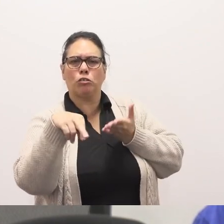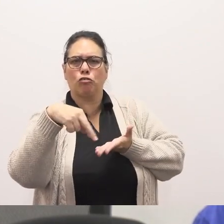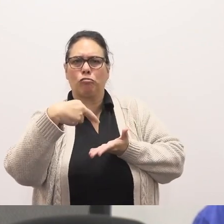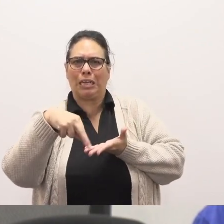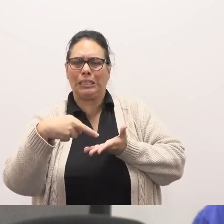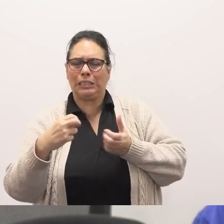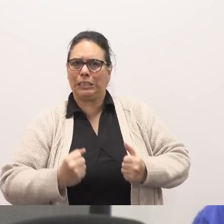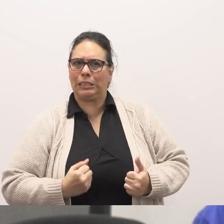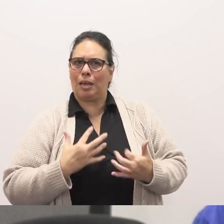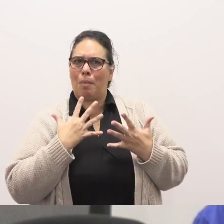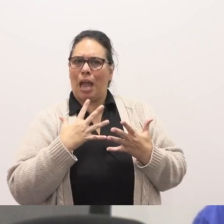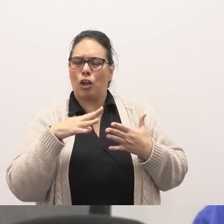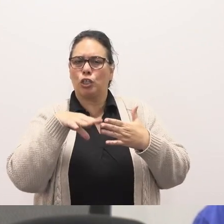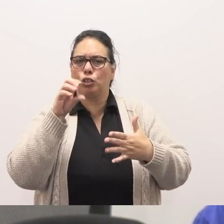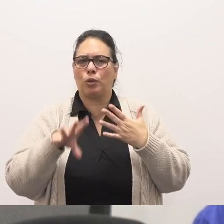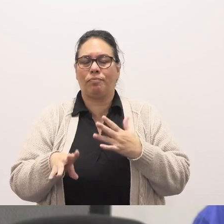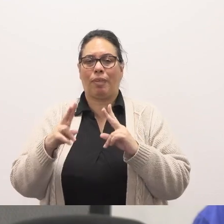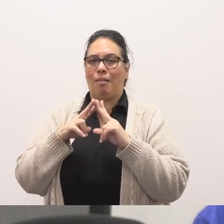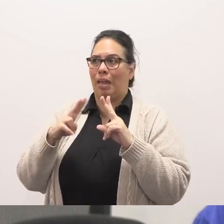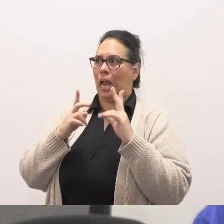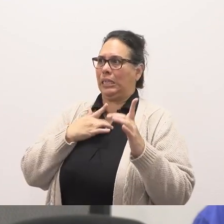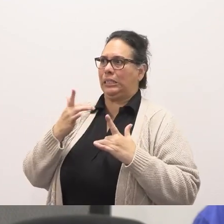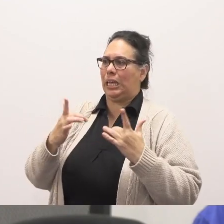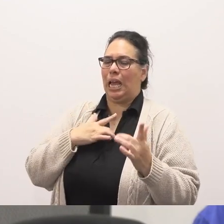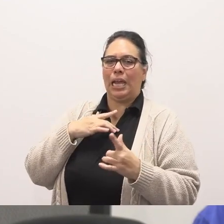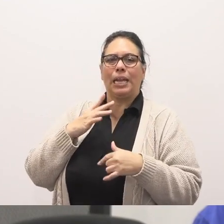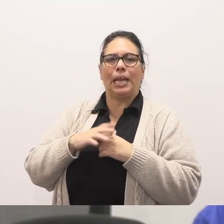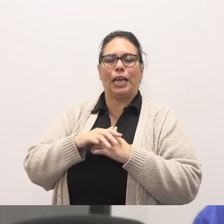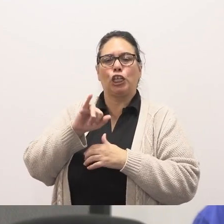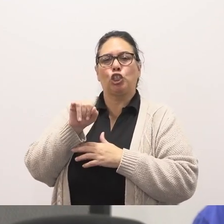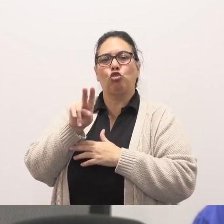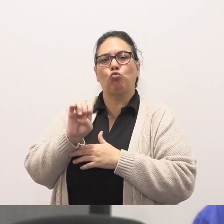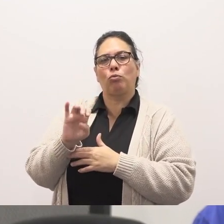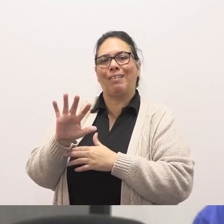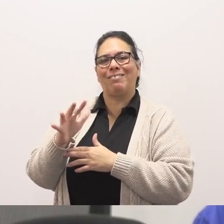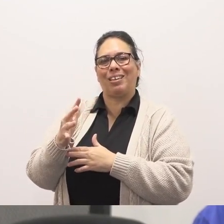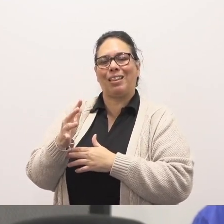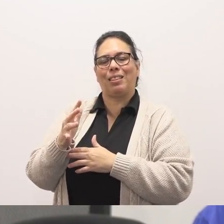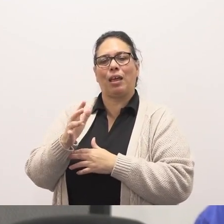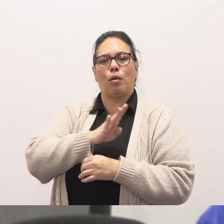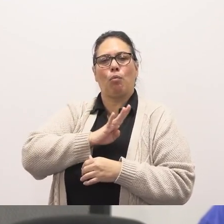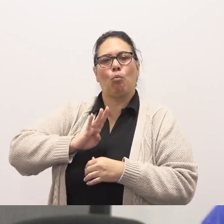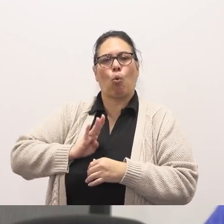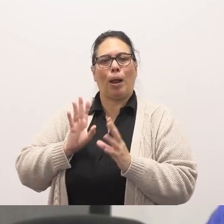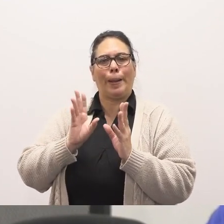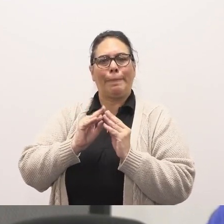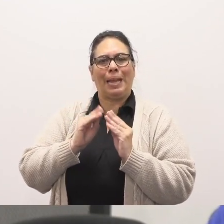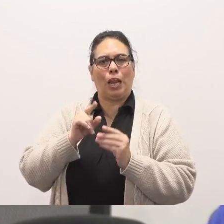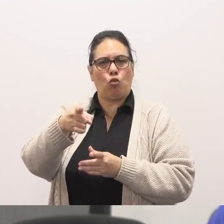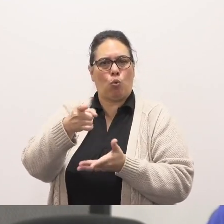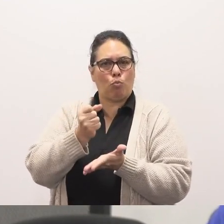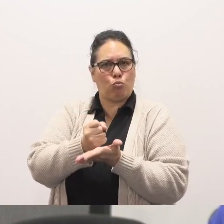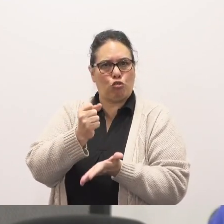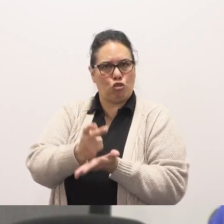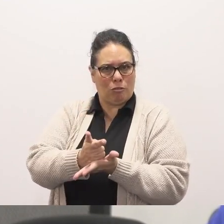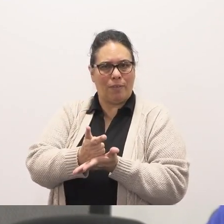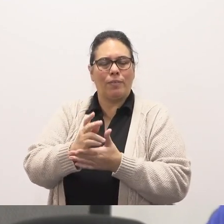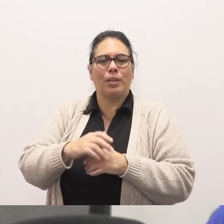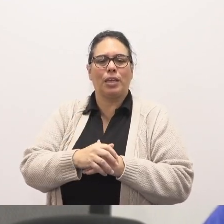We were very excited at the June 5th board meeting this year, you approved growing this partnership